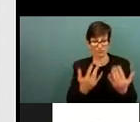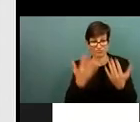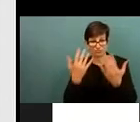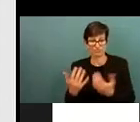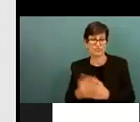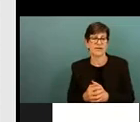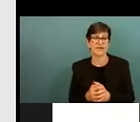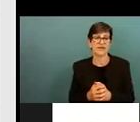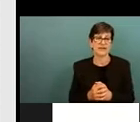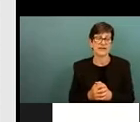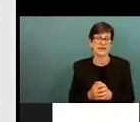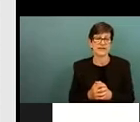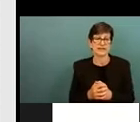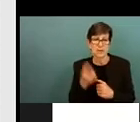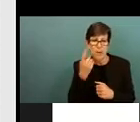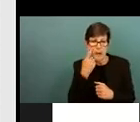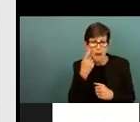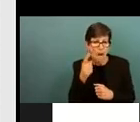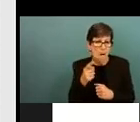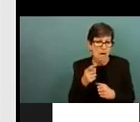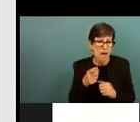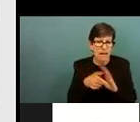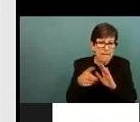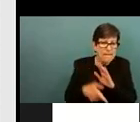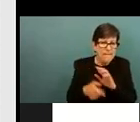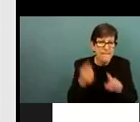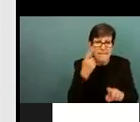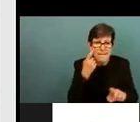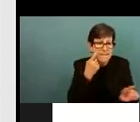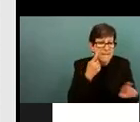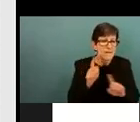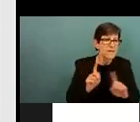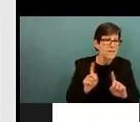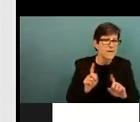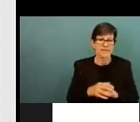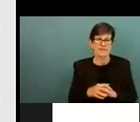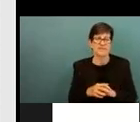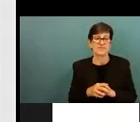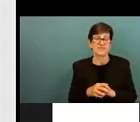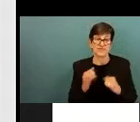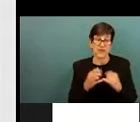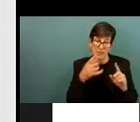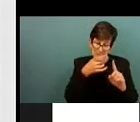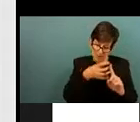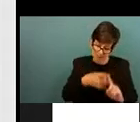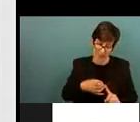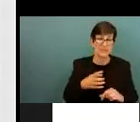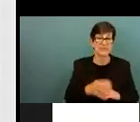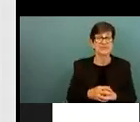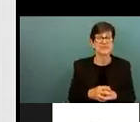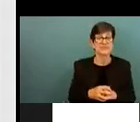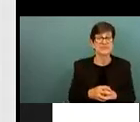enables you to dig into what we've done at a level of detail, which we haven't been able